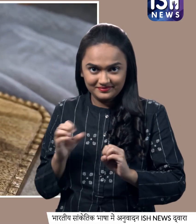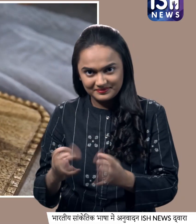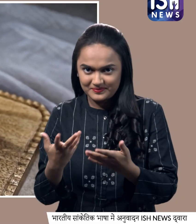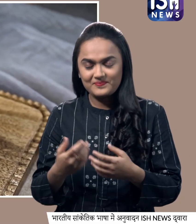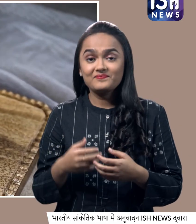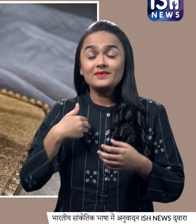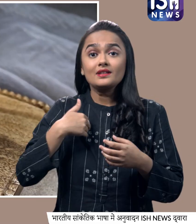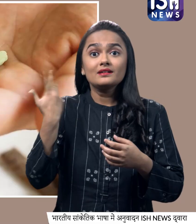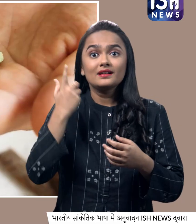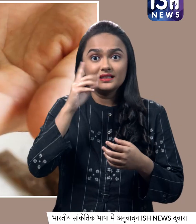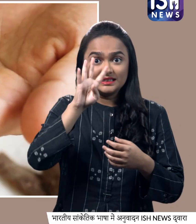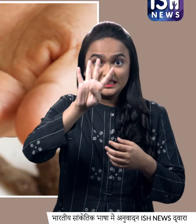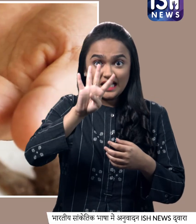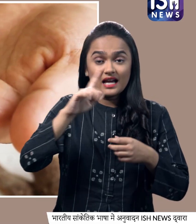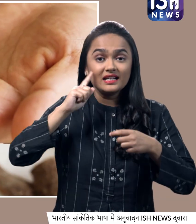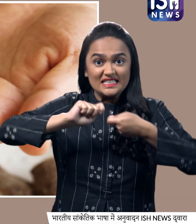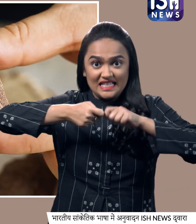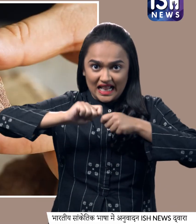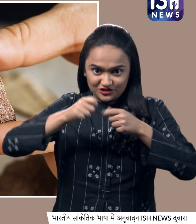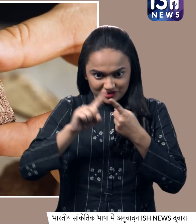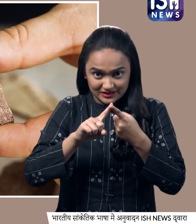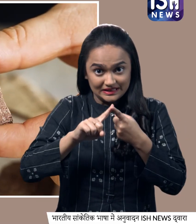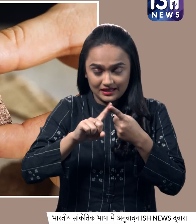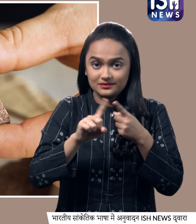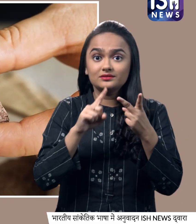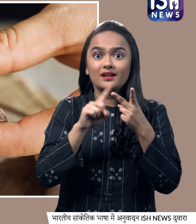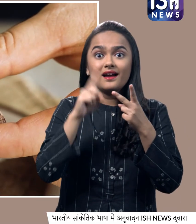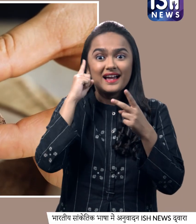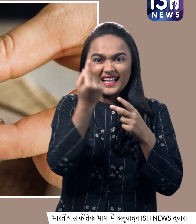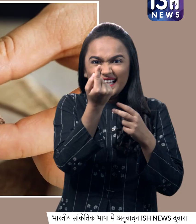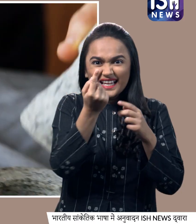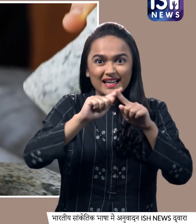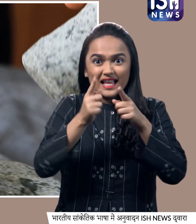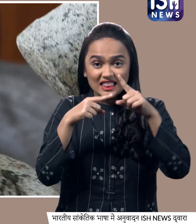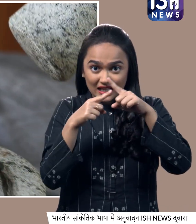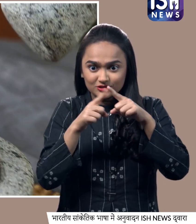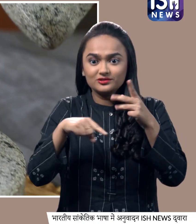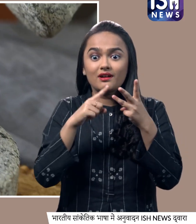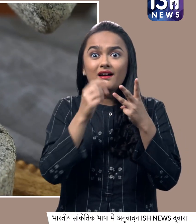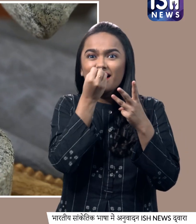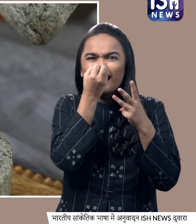We need 4 green cardamom, 1/2 inch piece of cinnamon, 2 cloves